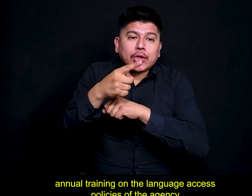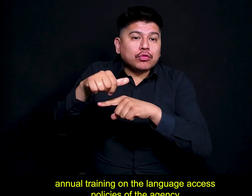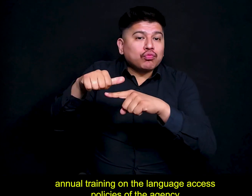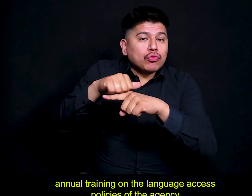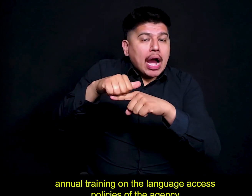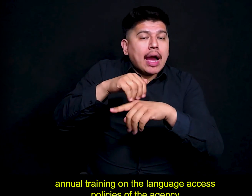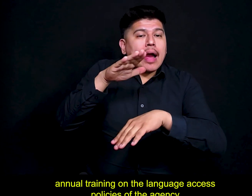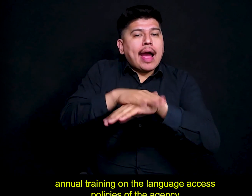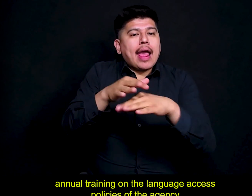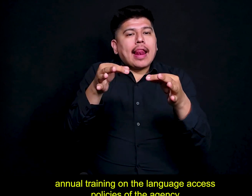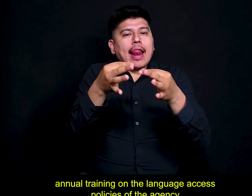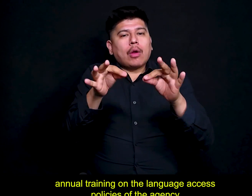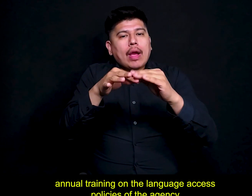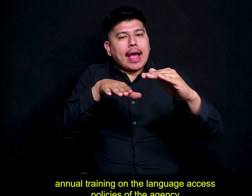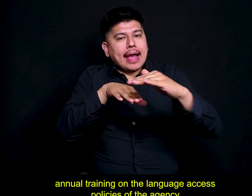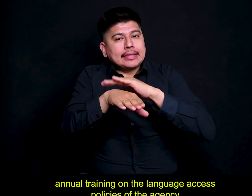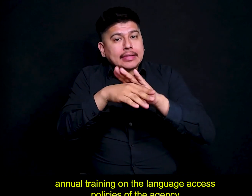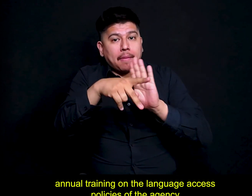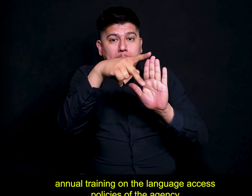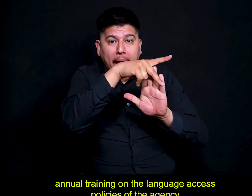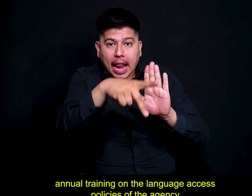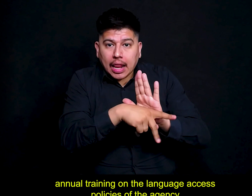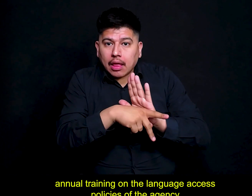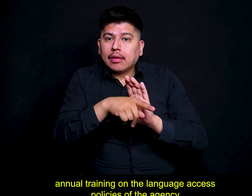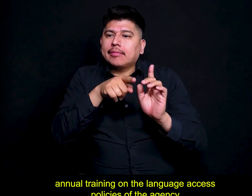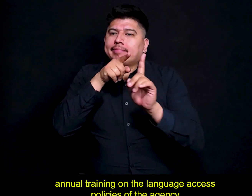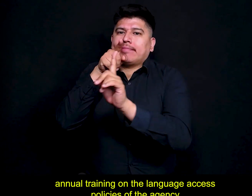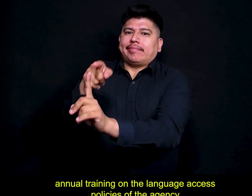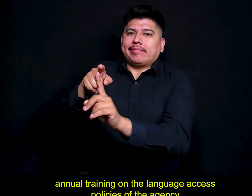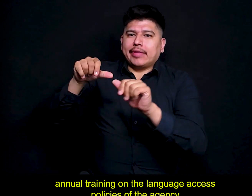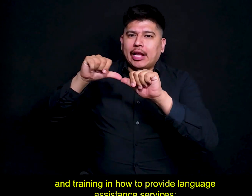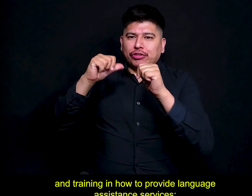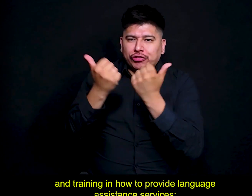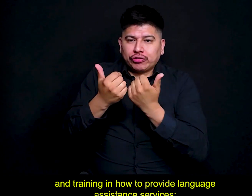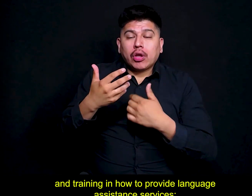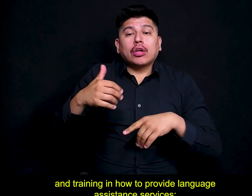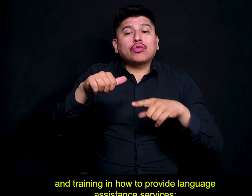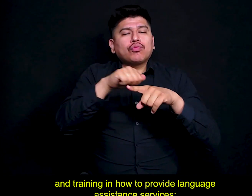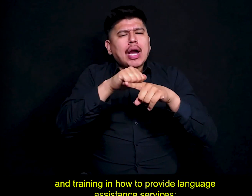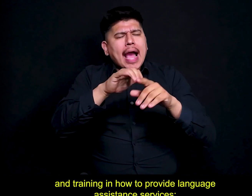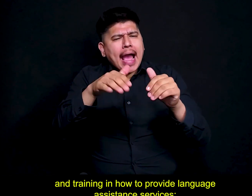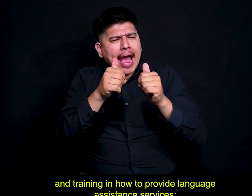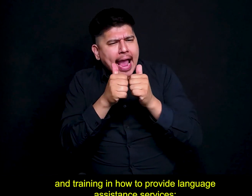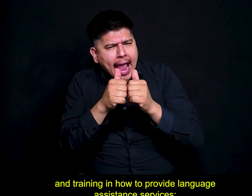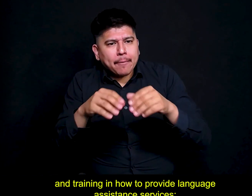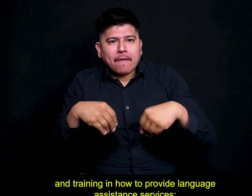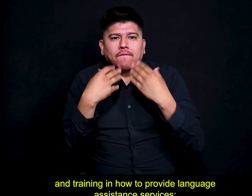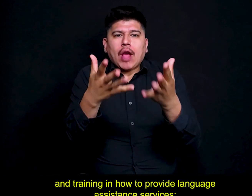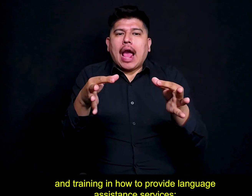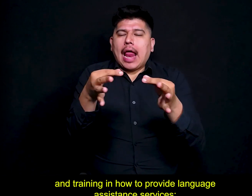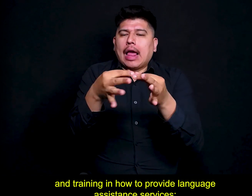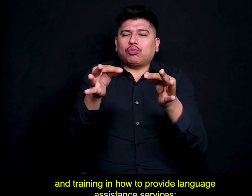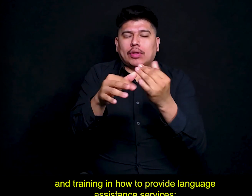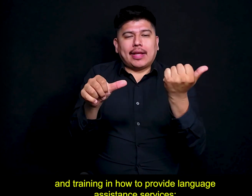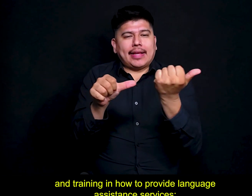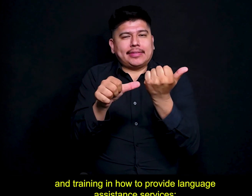annual training on the language access policies of the agency and training in how to provide language assistance services;